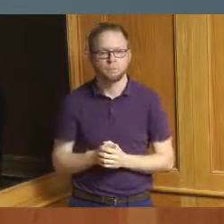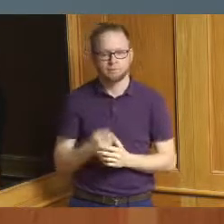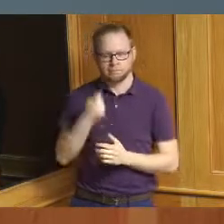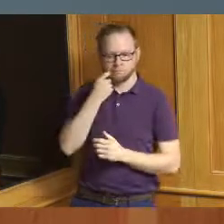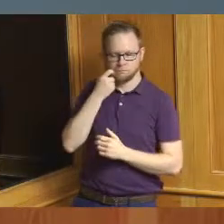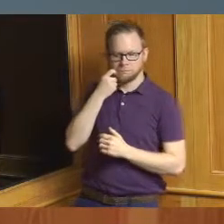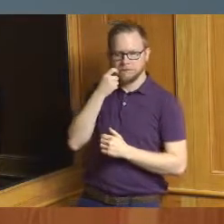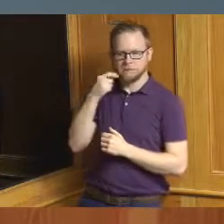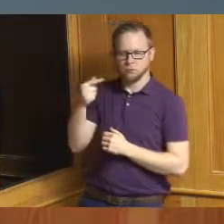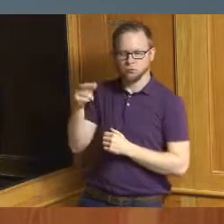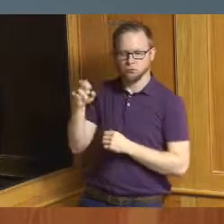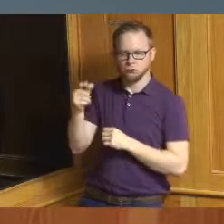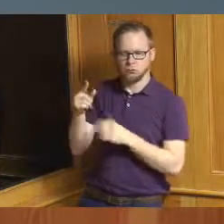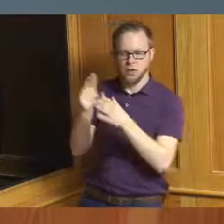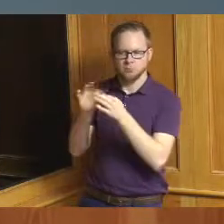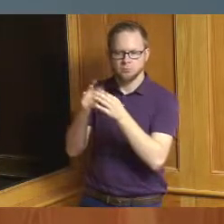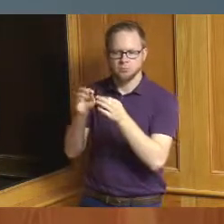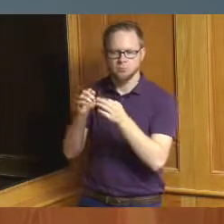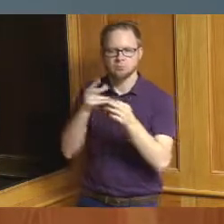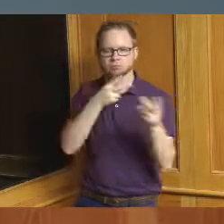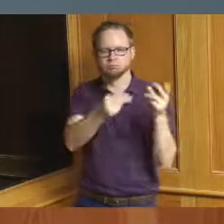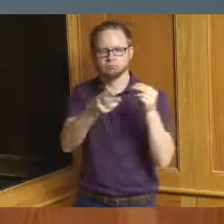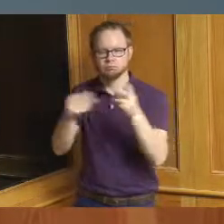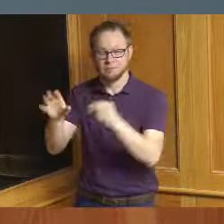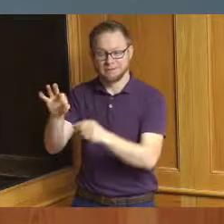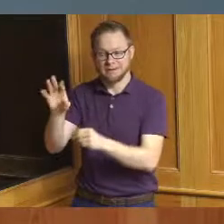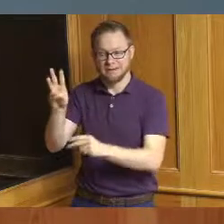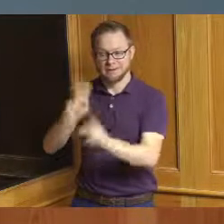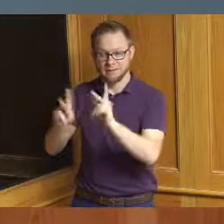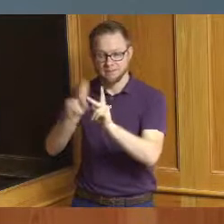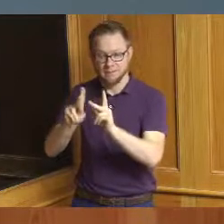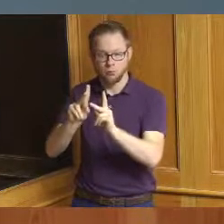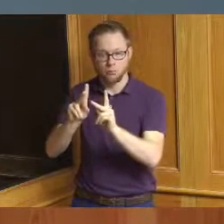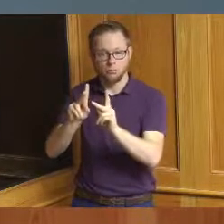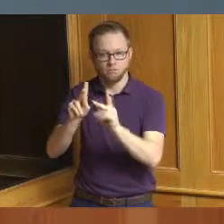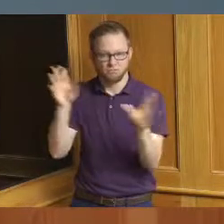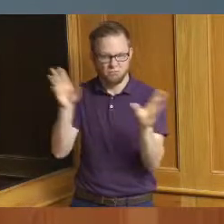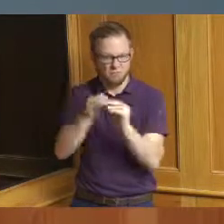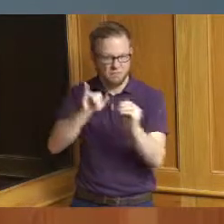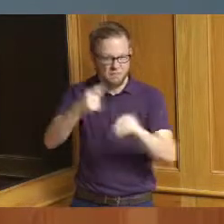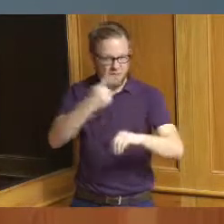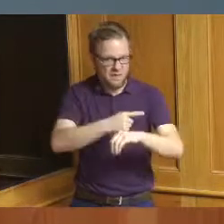saying we reached 96 people which is great right before the holiday we have people that have been